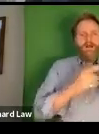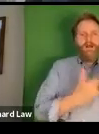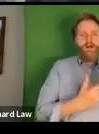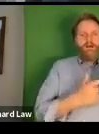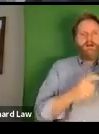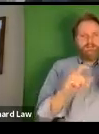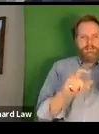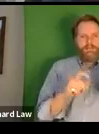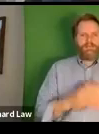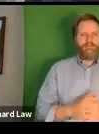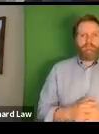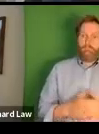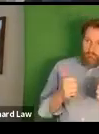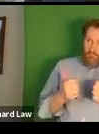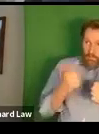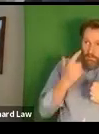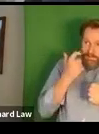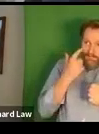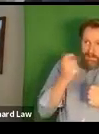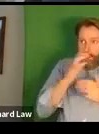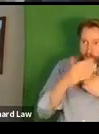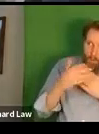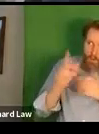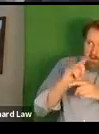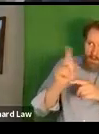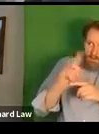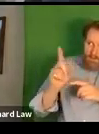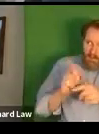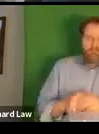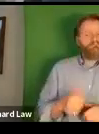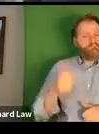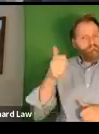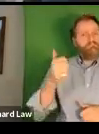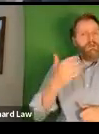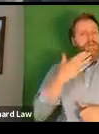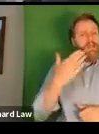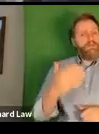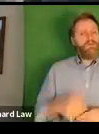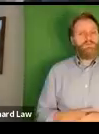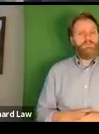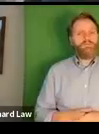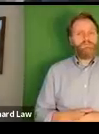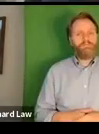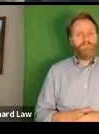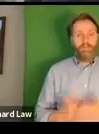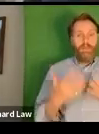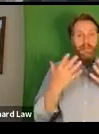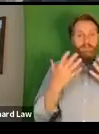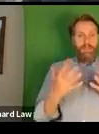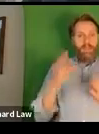and you are so that's really helpful one for Jackie here I work part it's